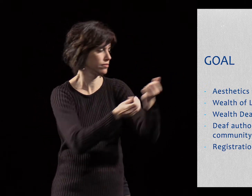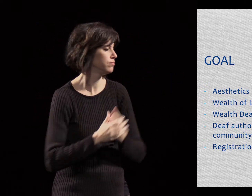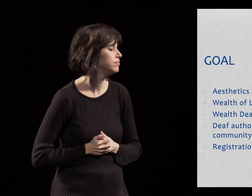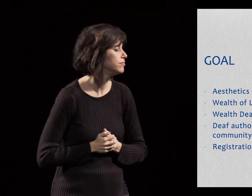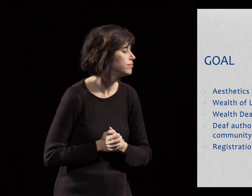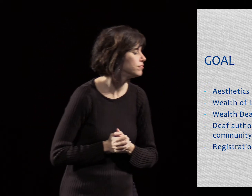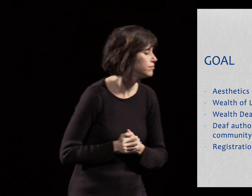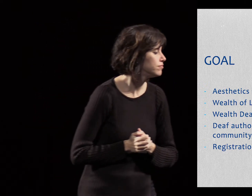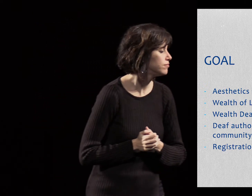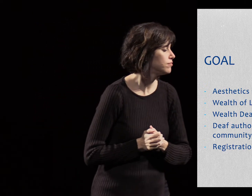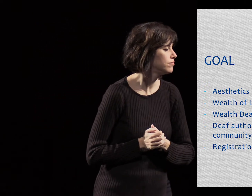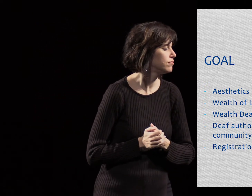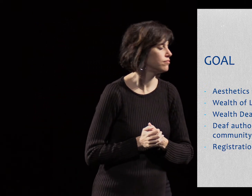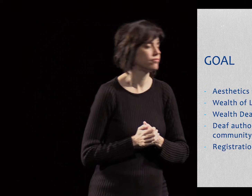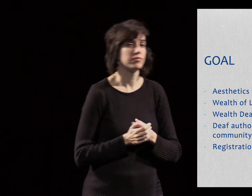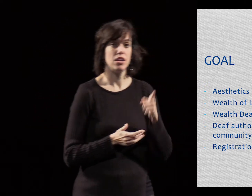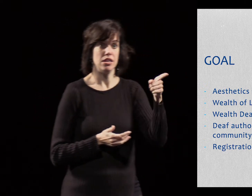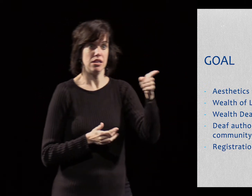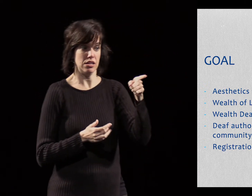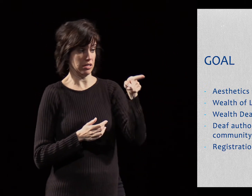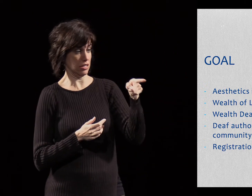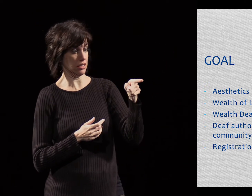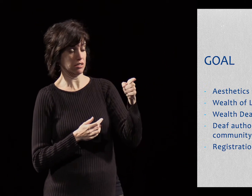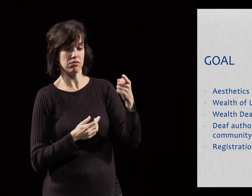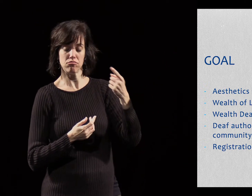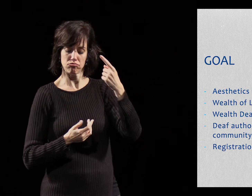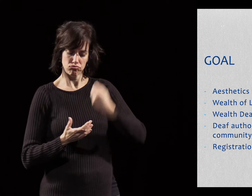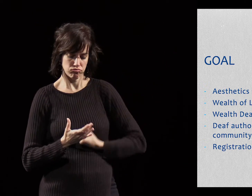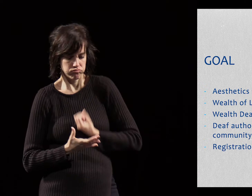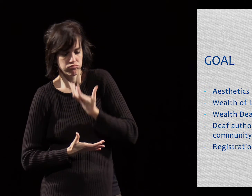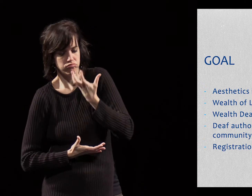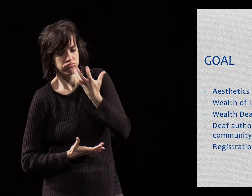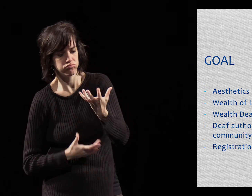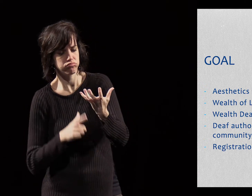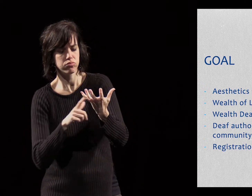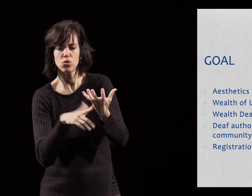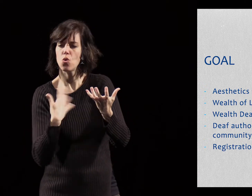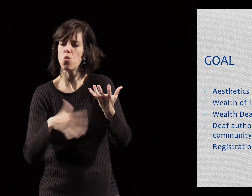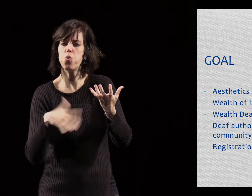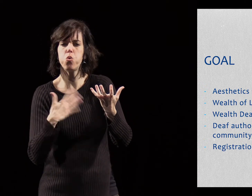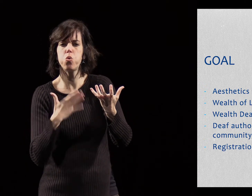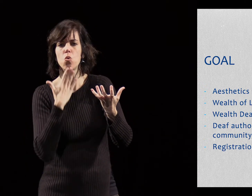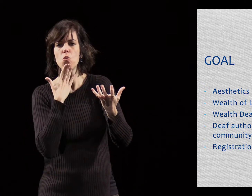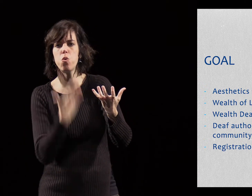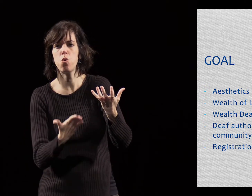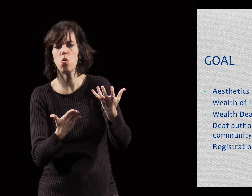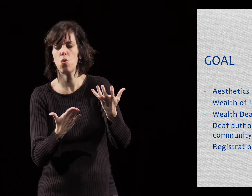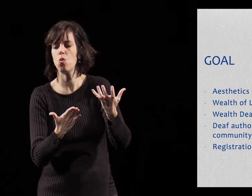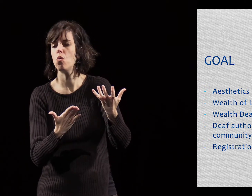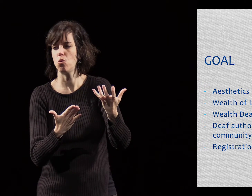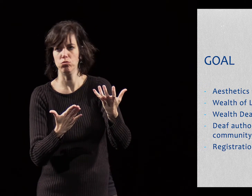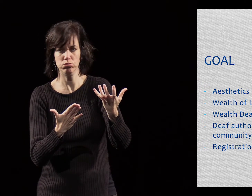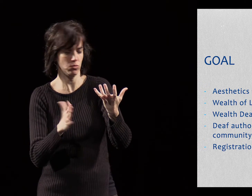Aesthetics in LIBRAS, how it looks, how smooth it is.